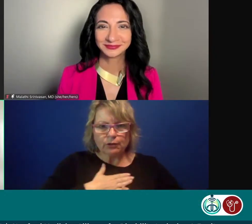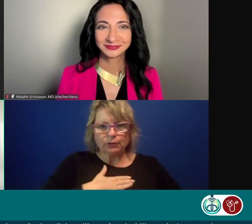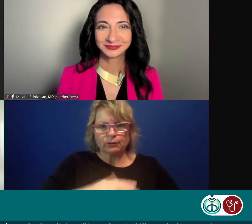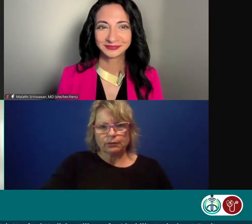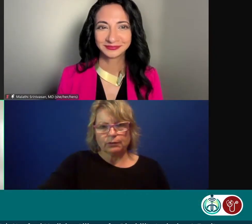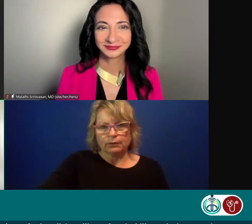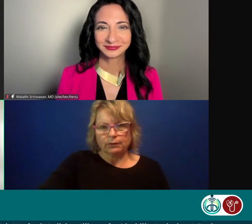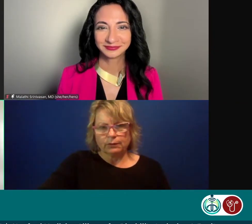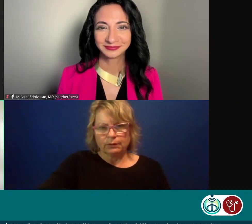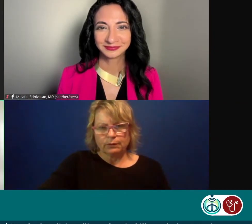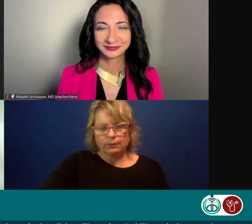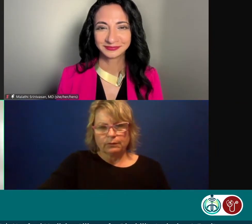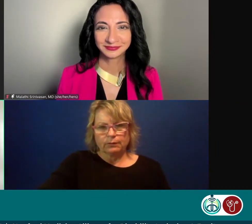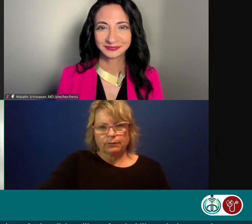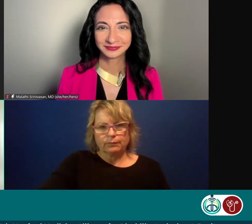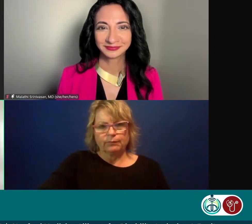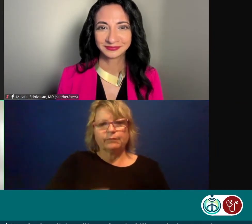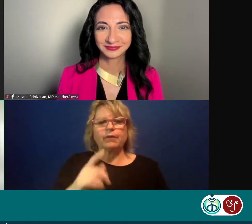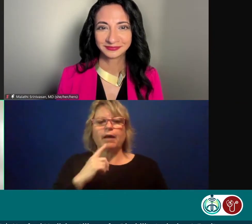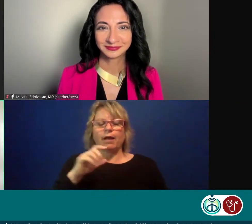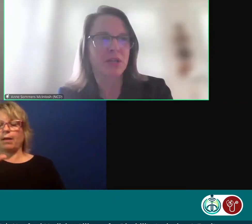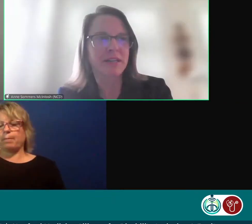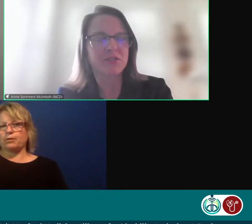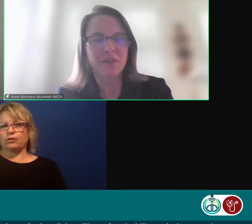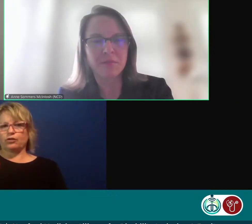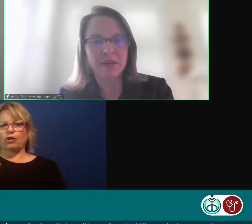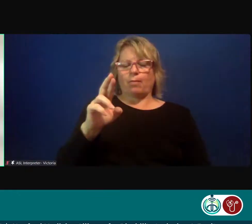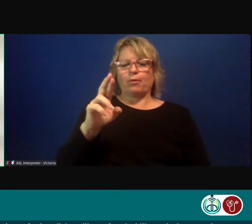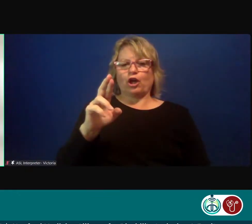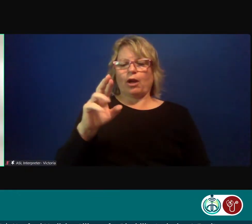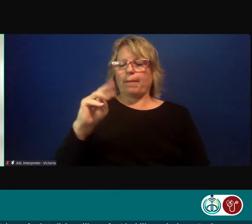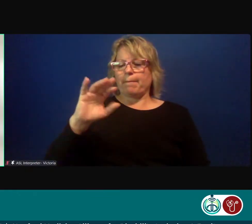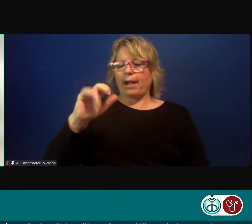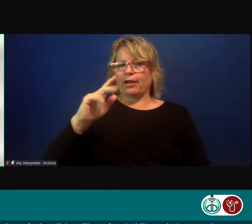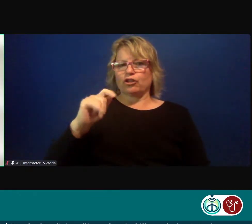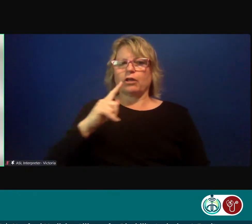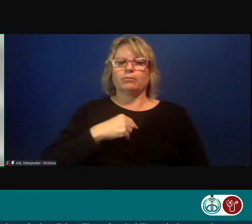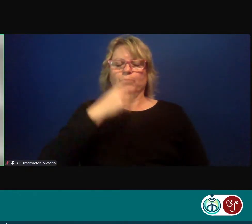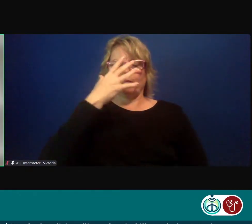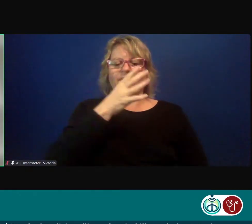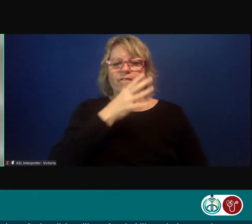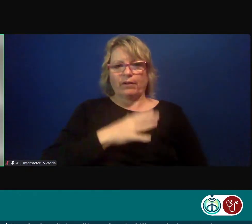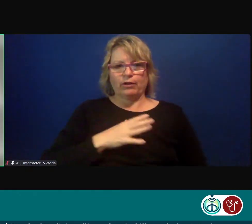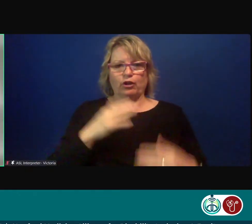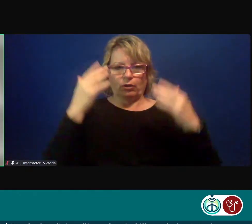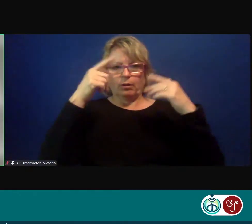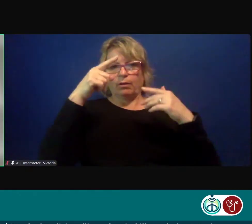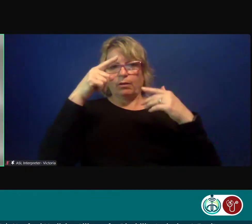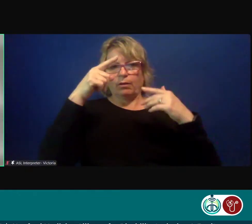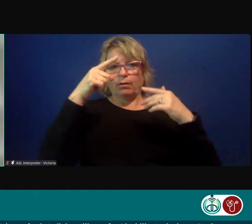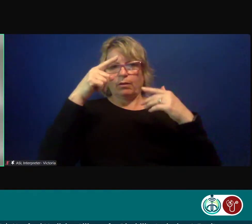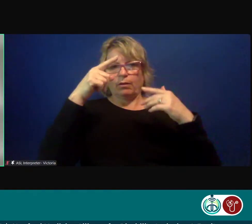Anne Sommers McIntosh, I'm a Caucasian middle-aged female with shoulder length, dirty blonde hair,